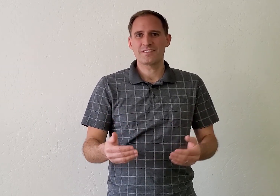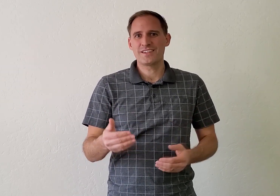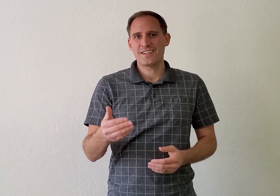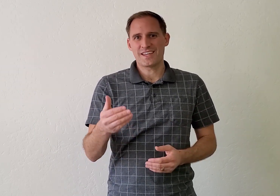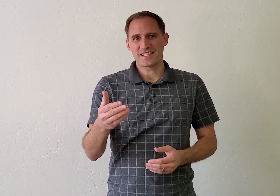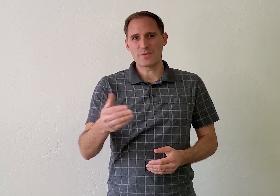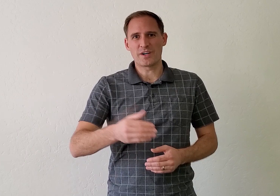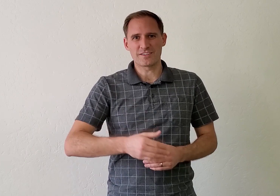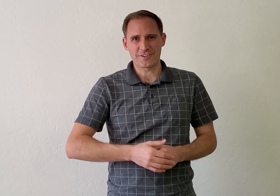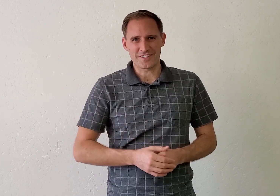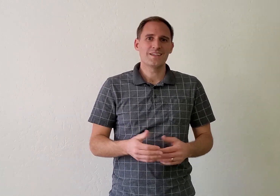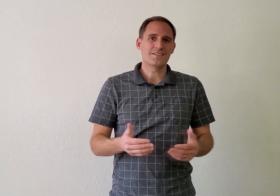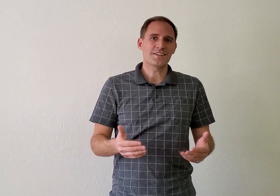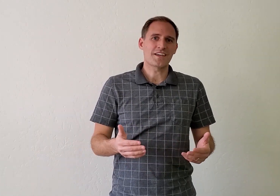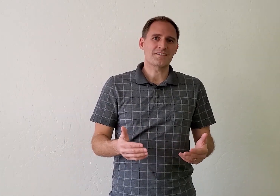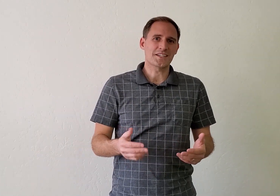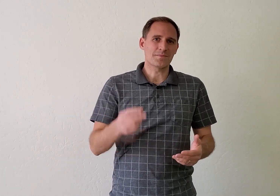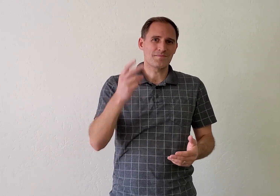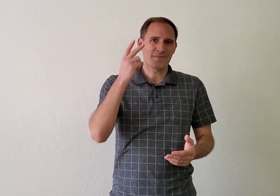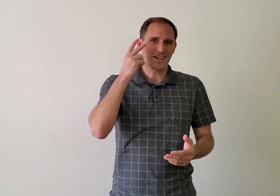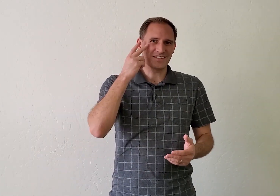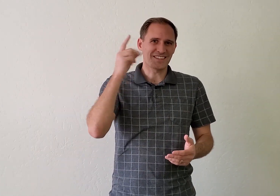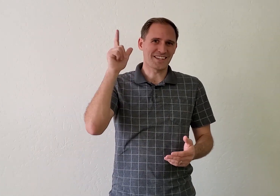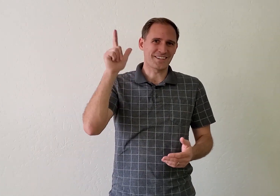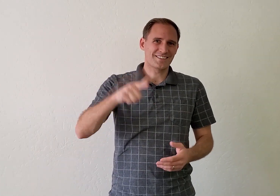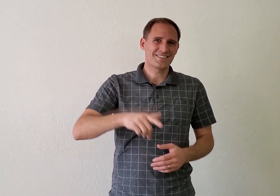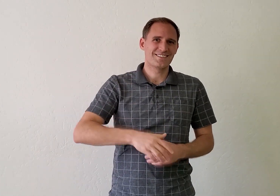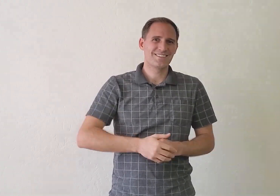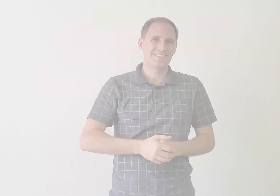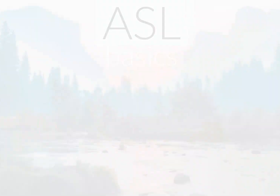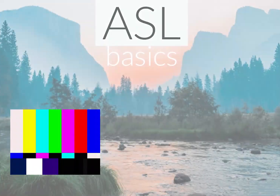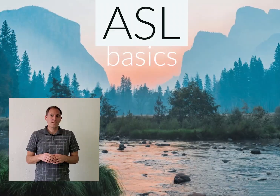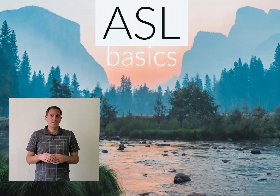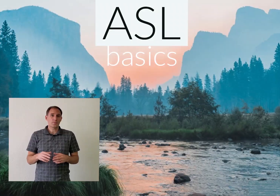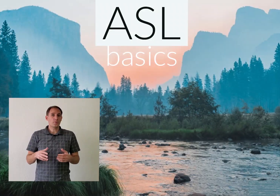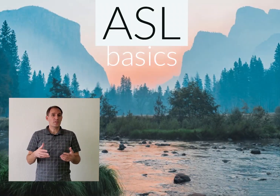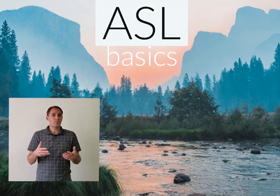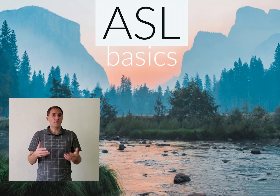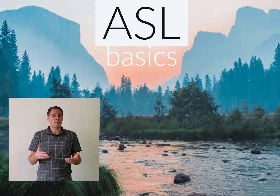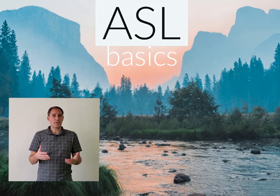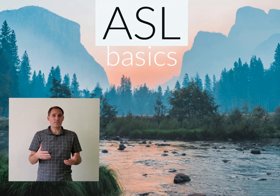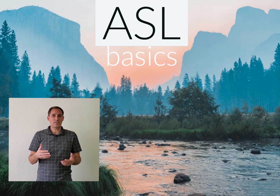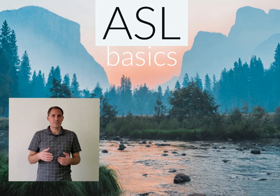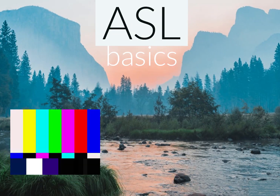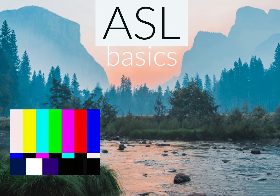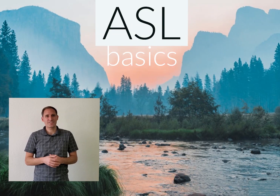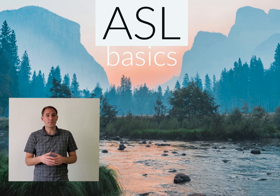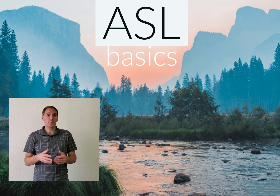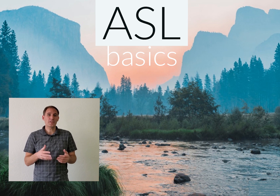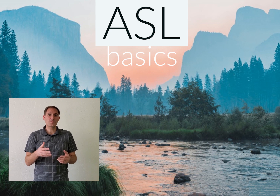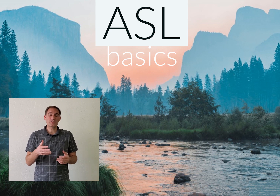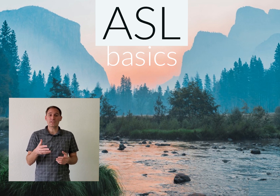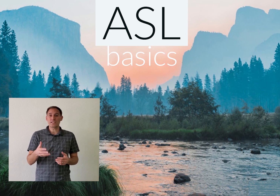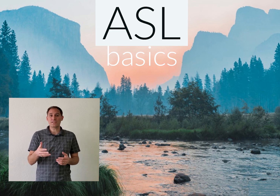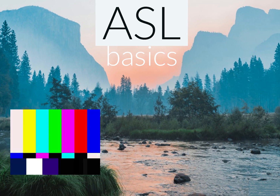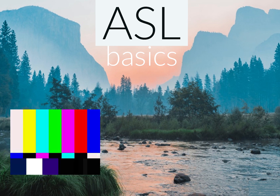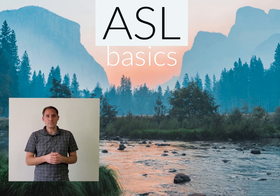keep on learning. Until next time, I'll see you later. So, I'm going to put one of those- So, I'm going to put a link-